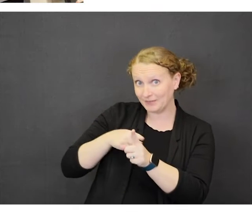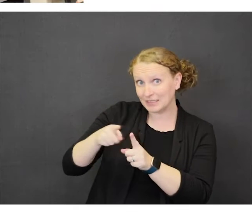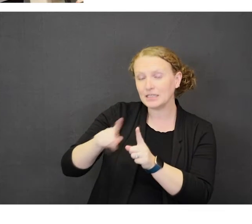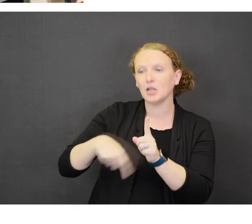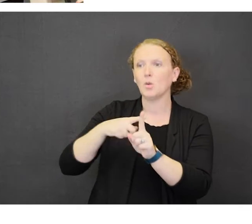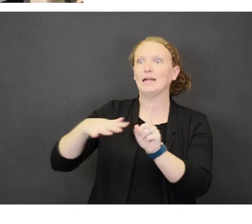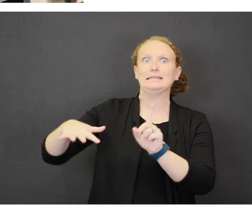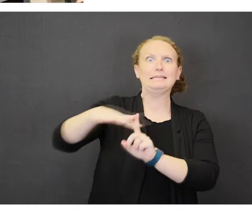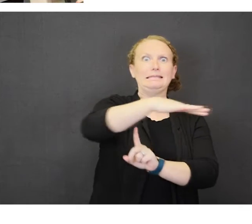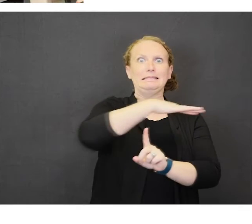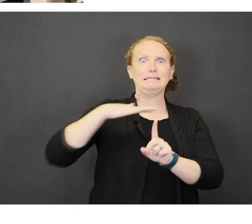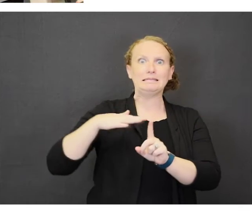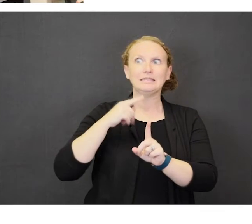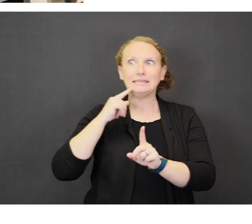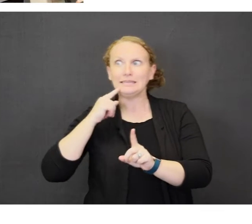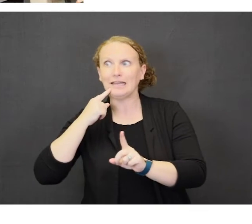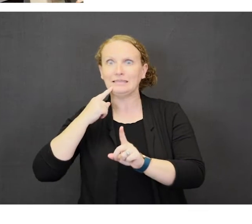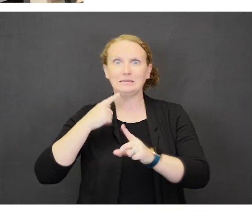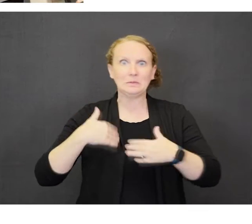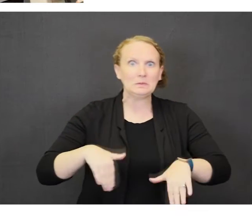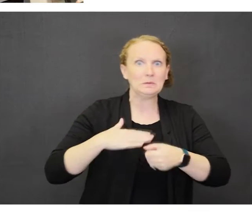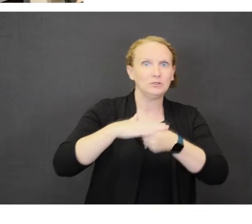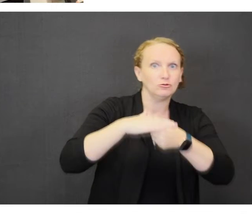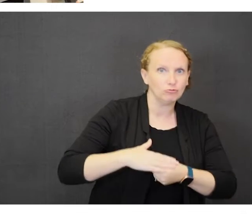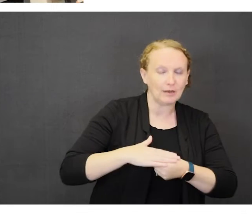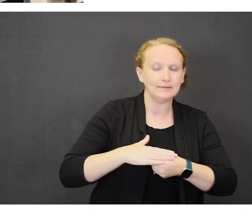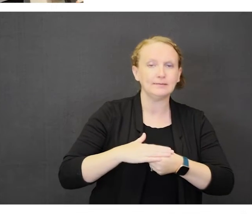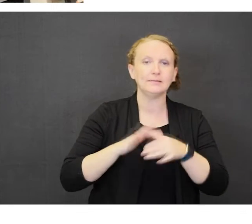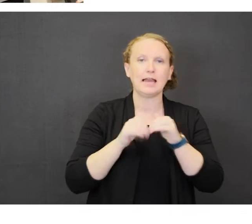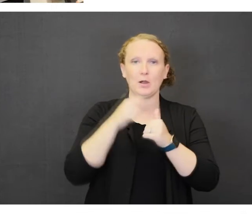So I am incredibly grateful to be partnering with Master